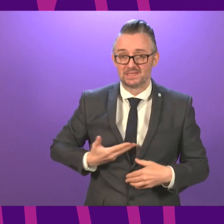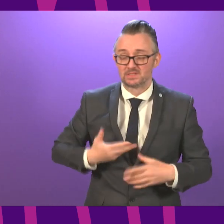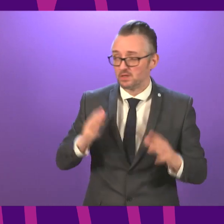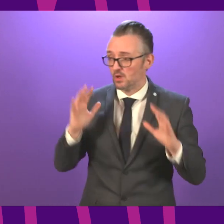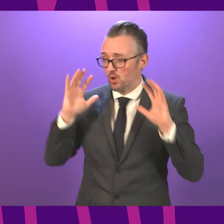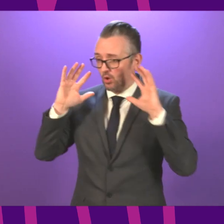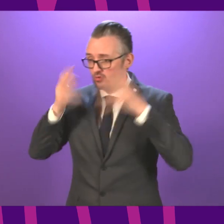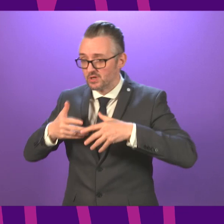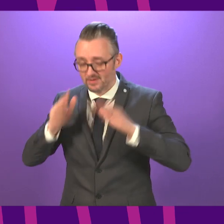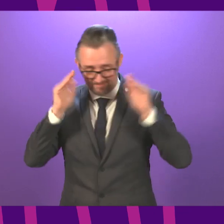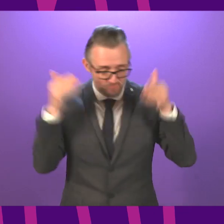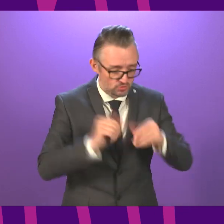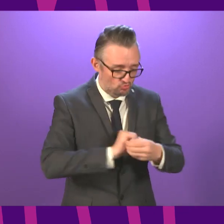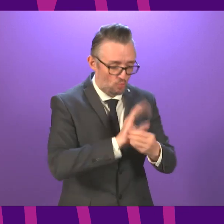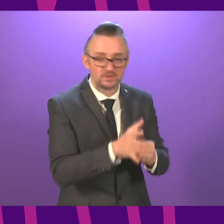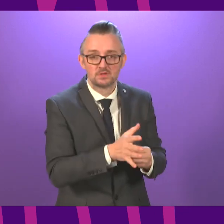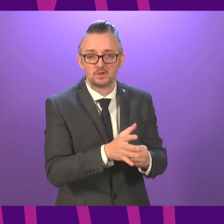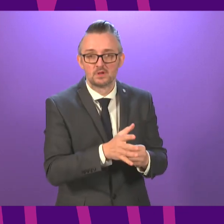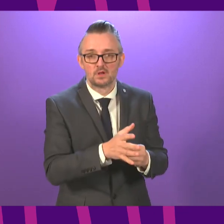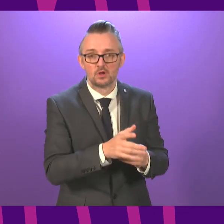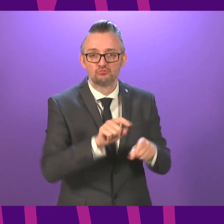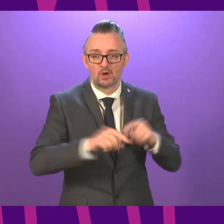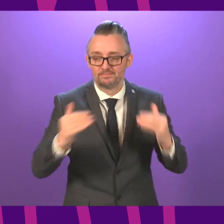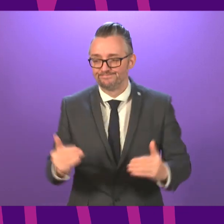has been difficult for them to move forward on this—I have heard that argument several times.